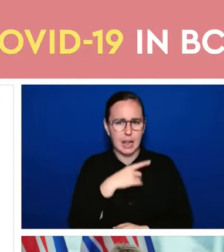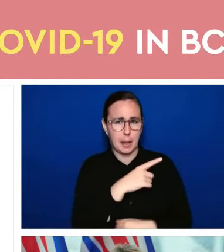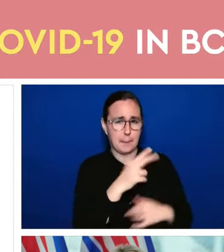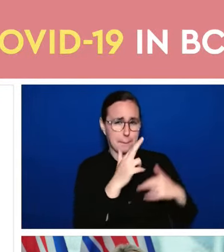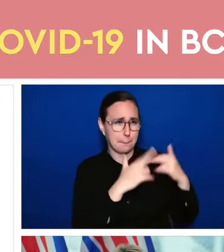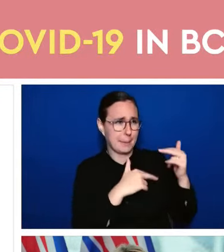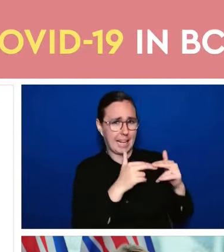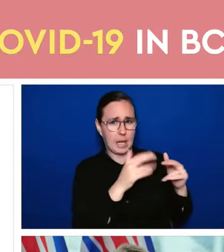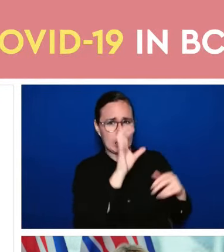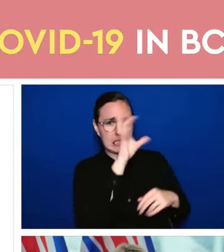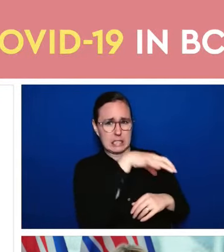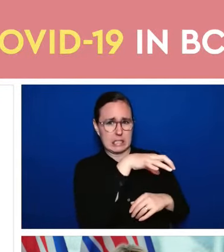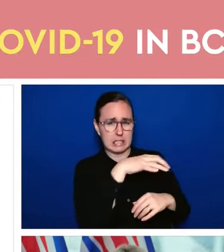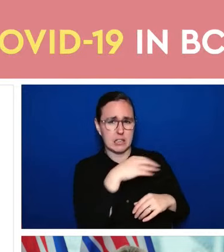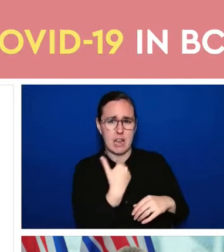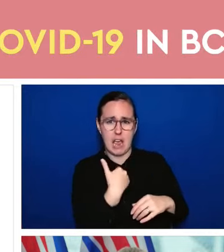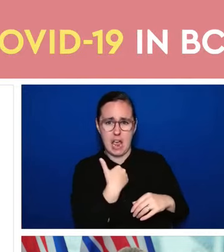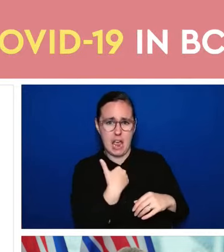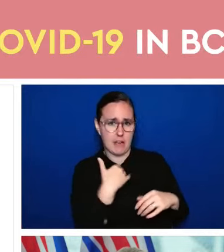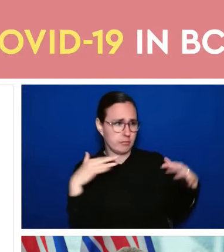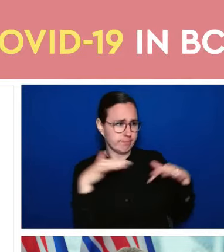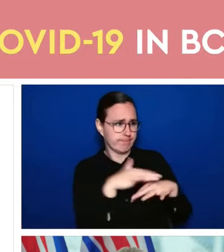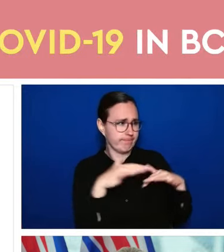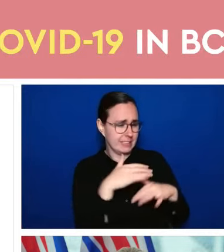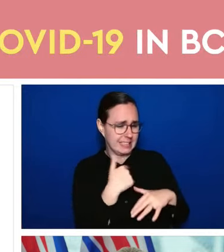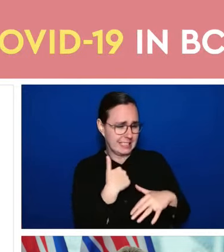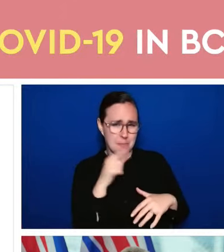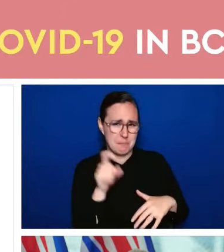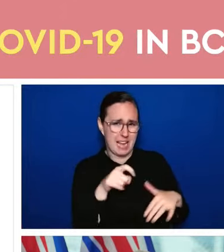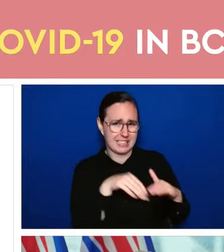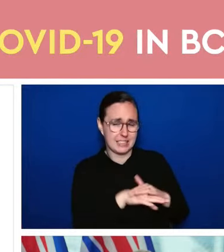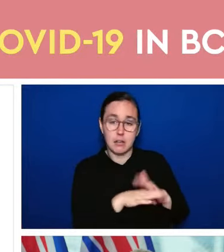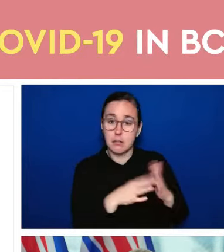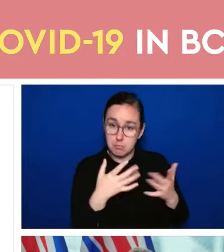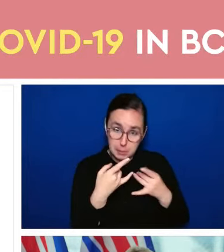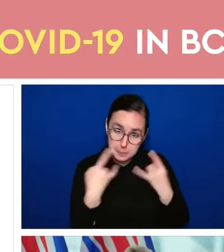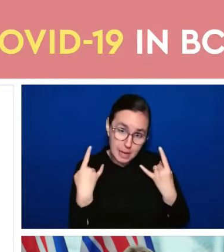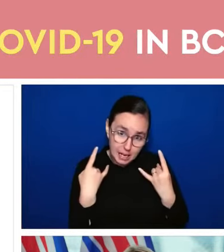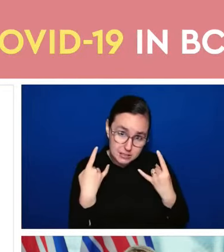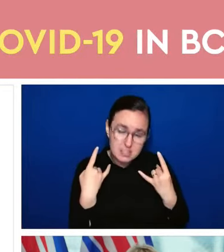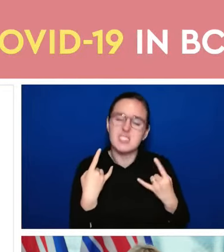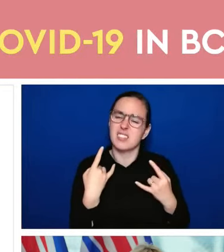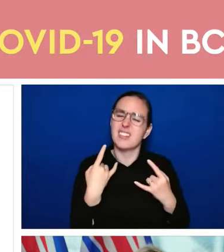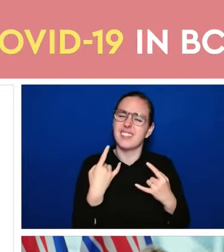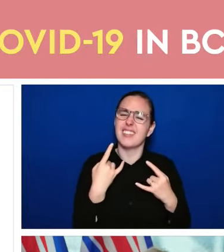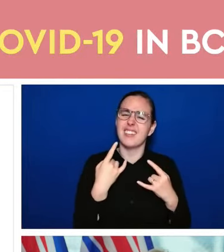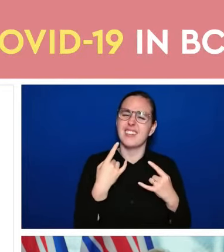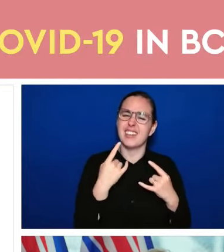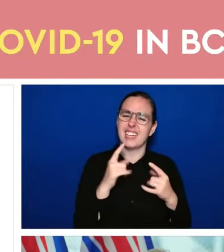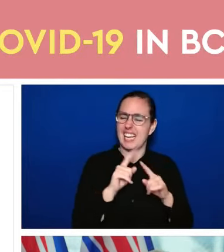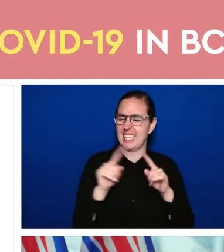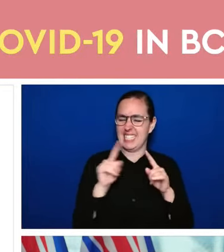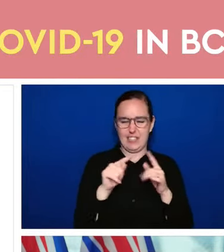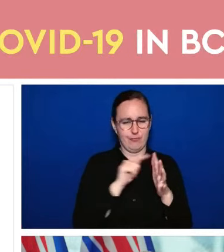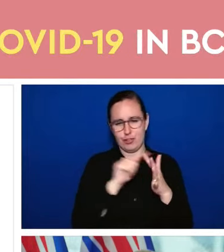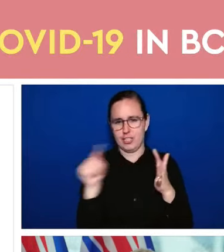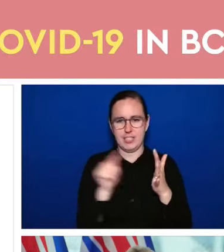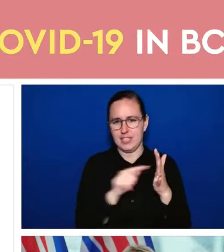looking at what's happening in my community rate now. We have treatment options we know that